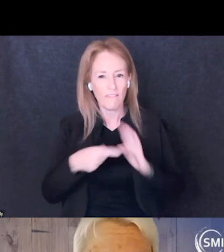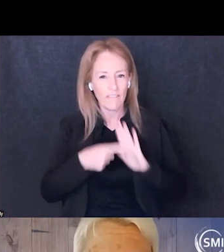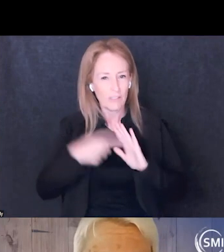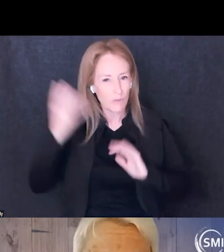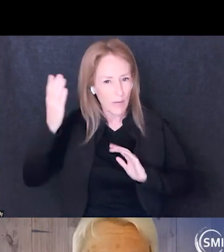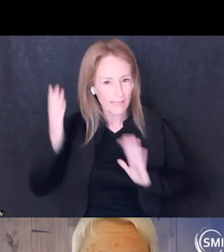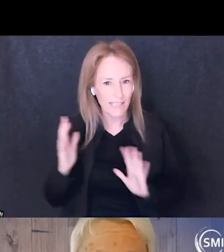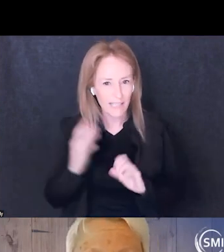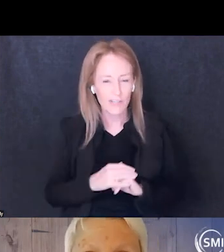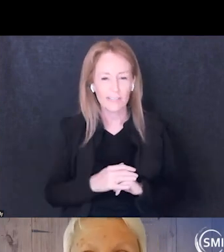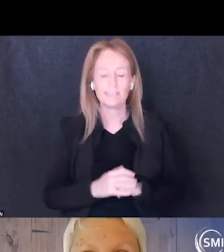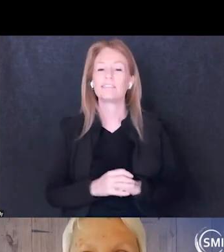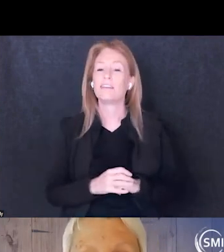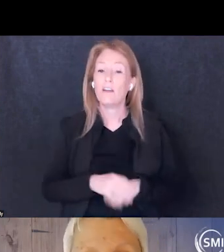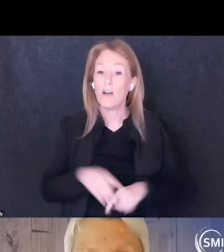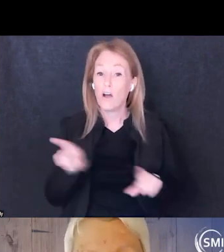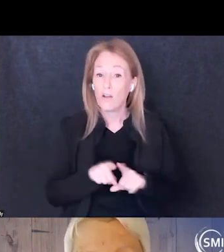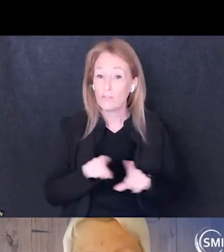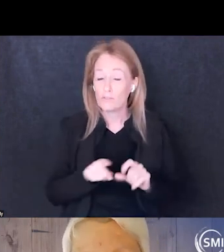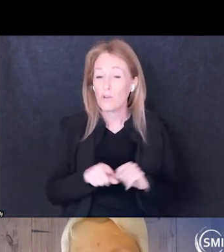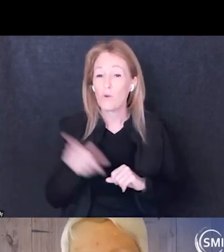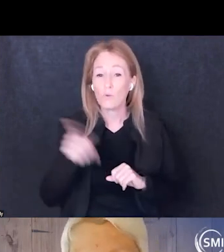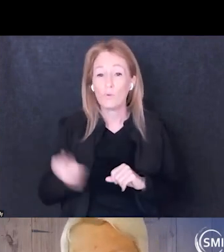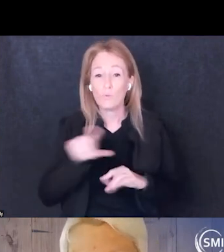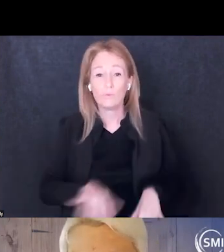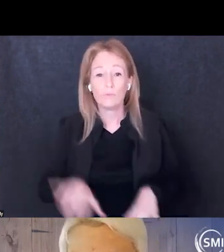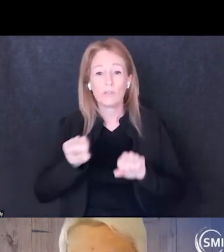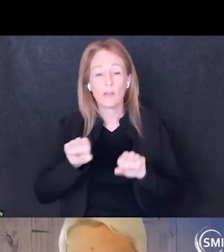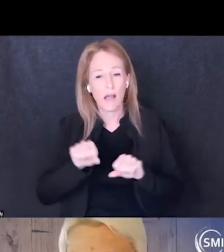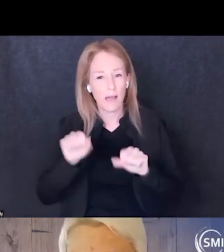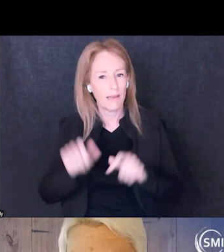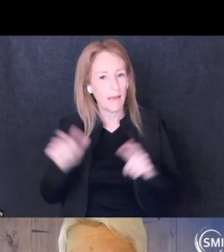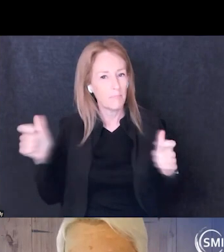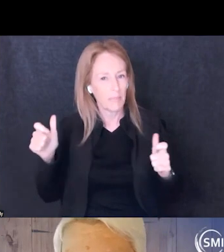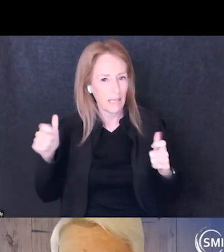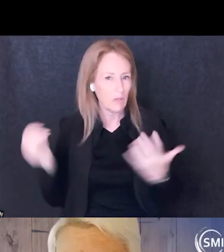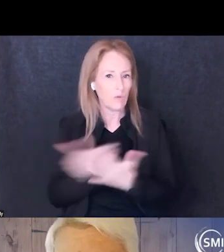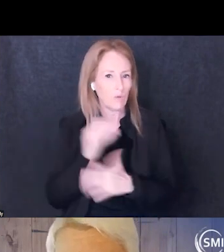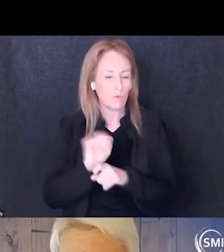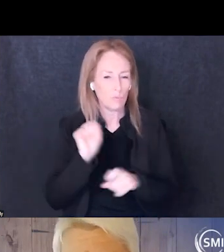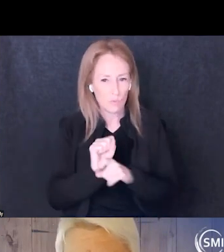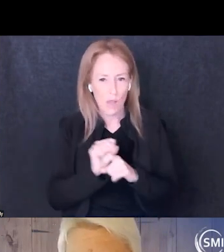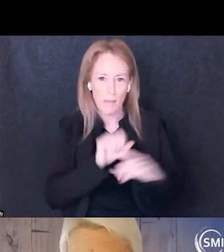I KNOW THAT YOU JUST TOOK ON A BIG NEW JOB AND MOVED ACROSS THE COUNTRY TELL US ABOUT THAT.